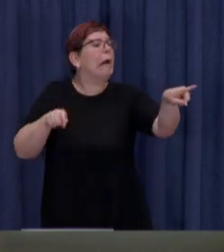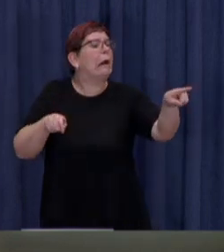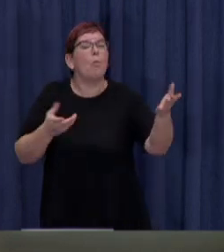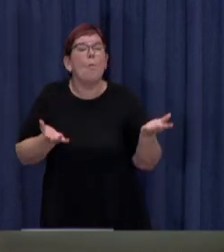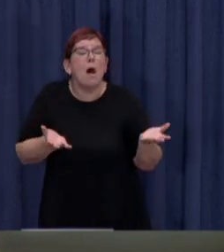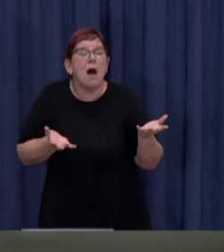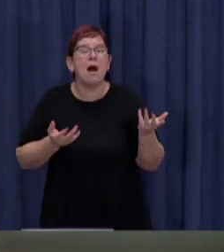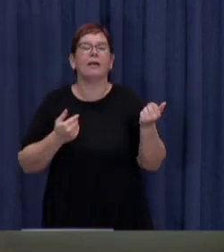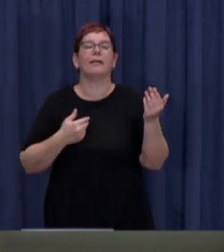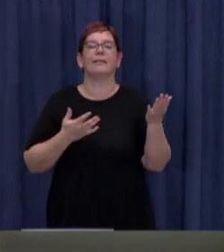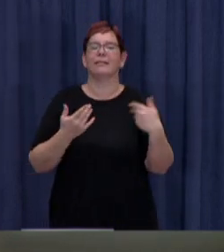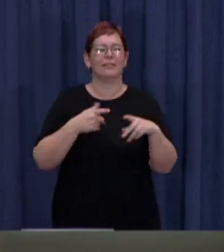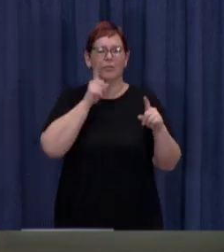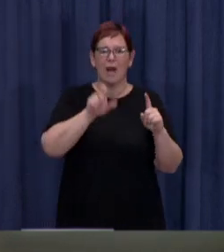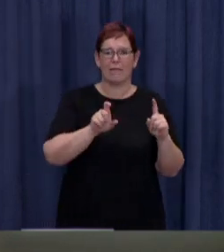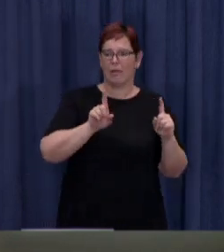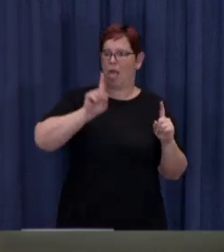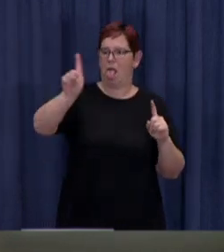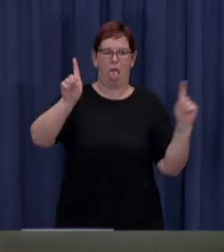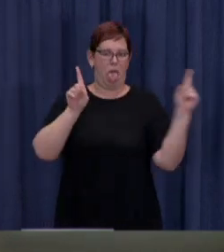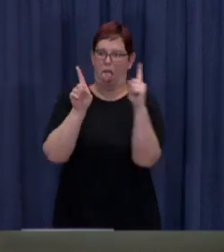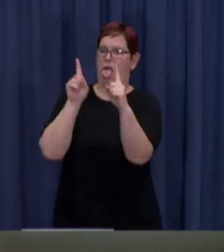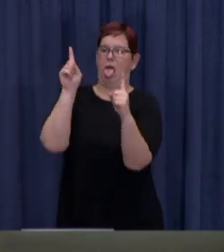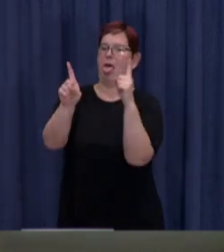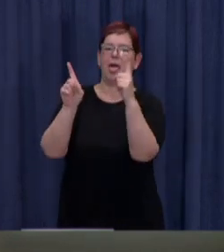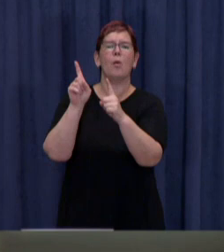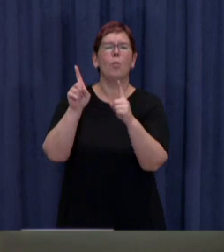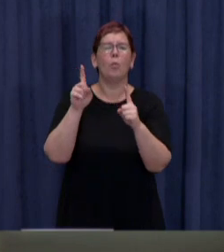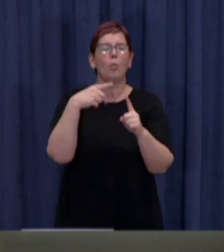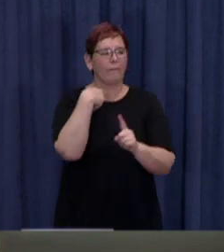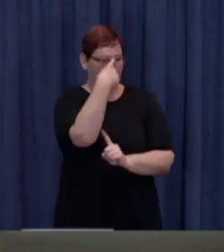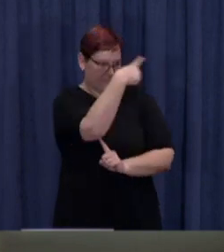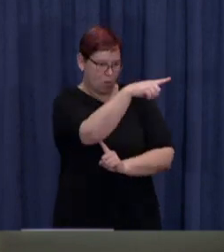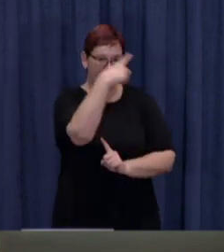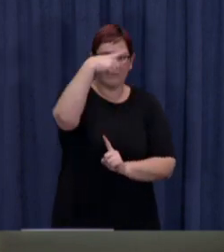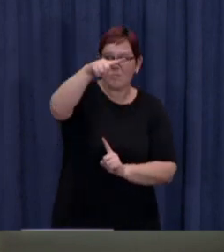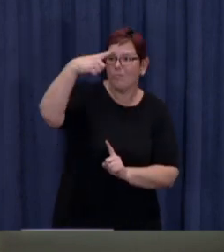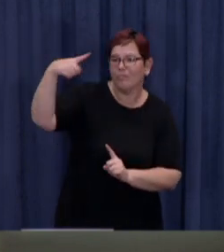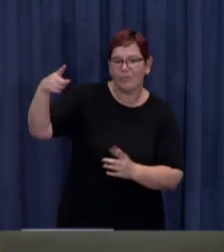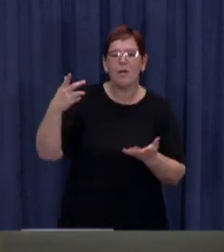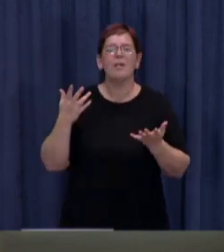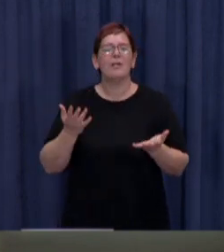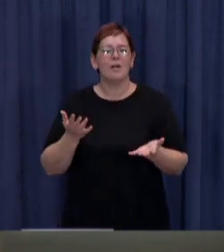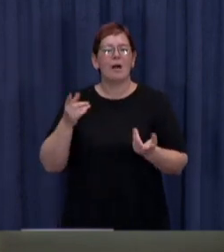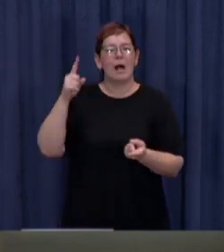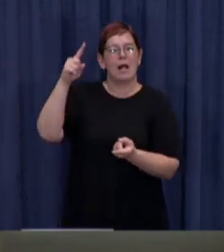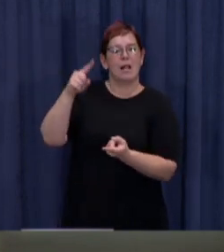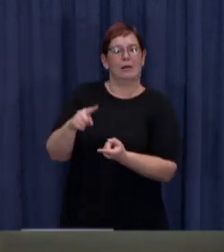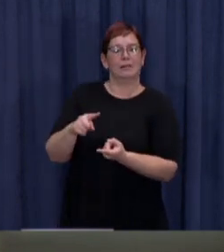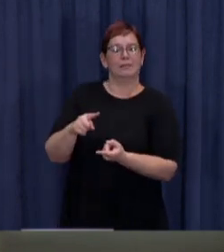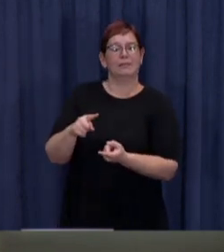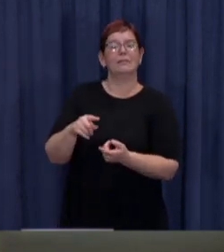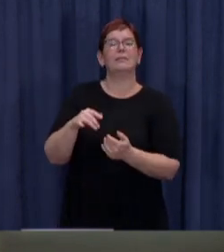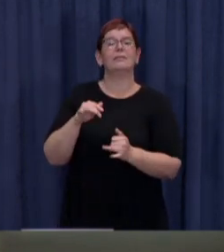those are the two messages I would give we have the backs of the people who are heroes for us right now and we want to encourage people to have a sense of hope